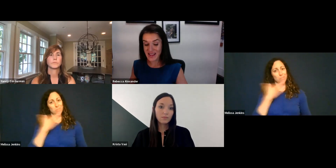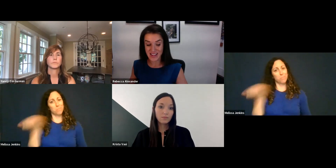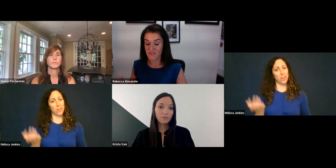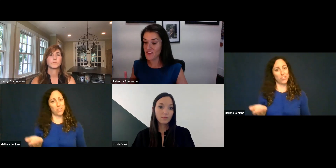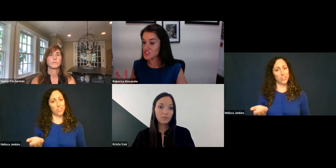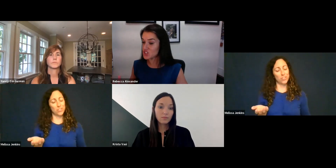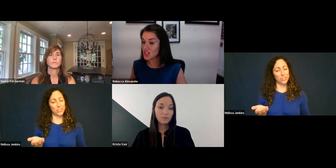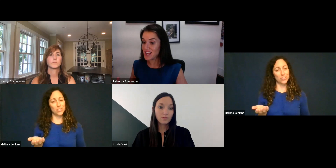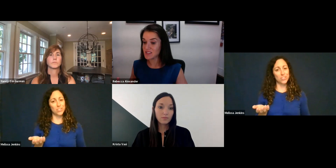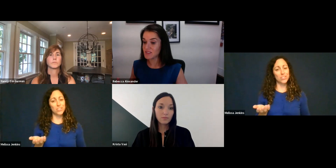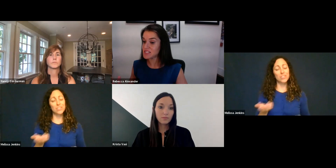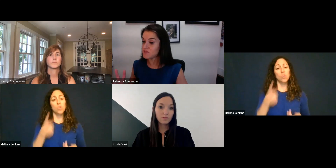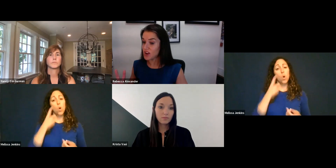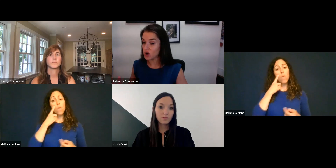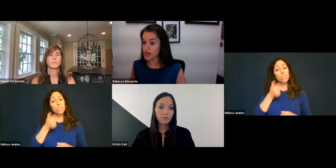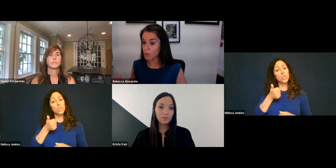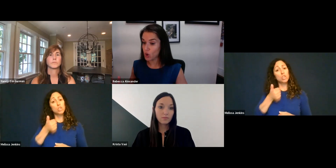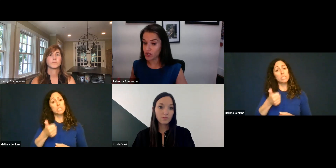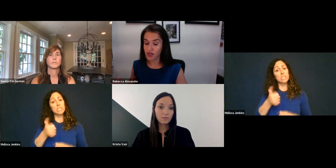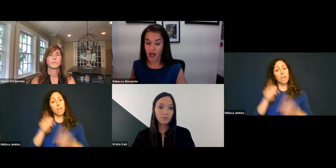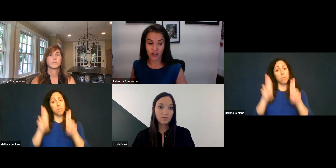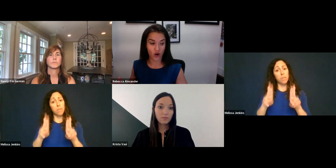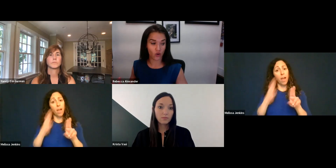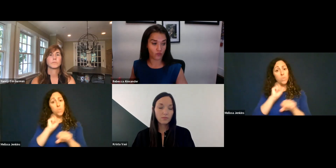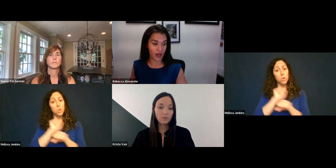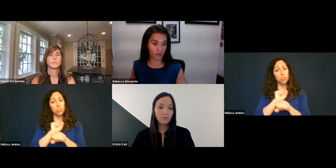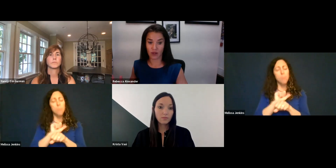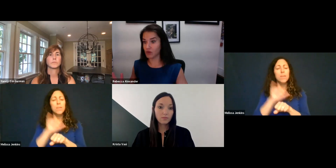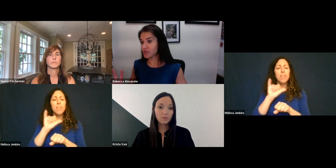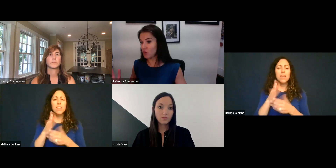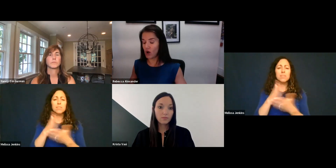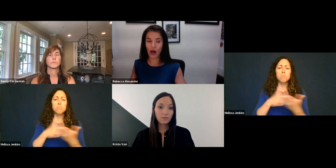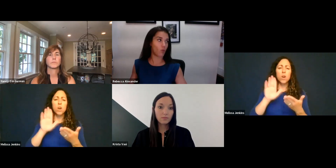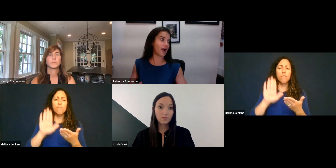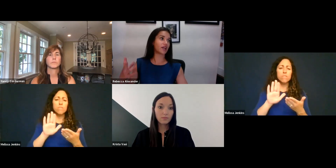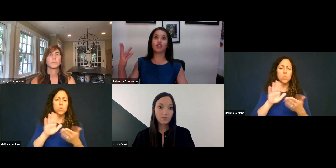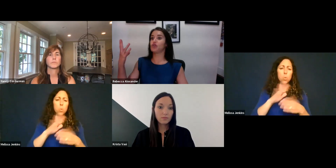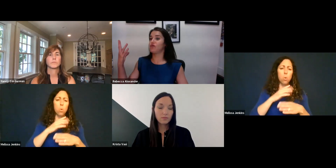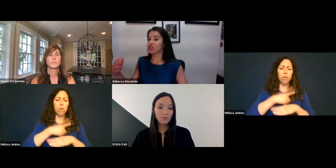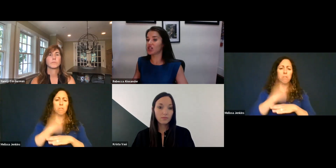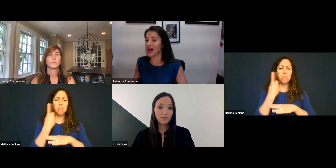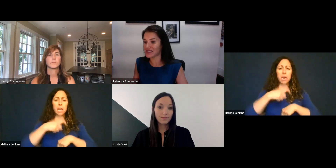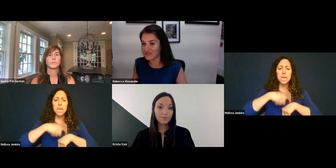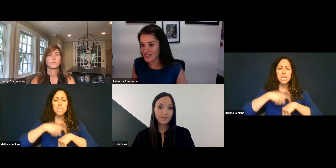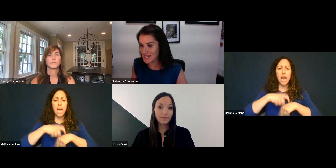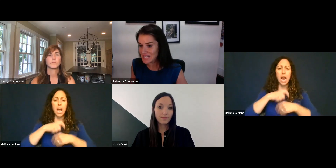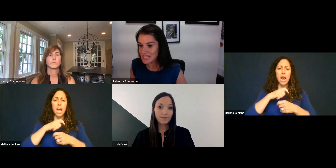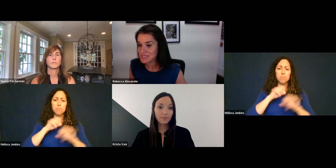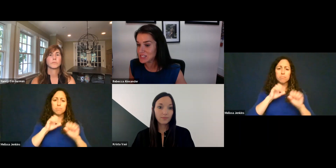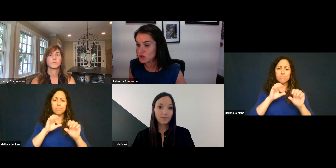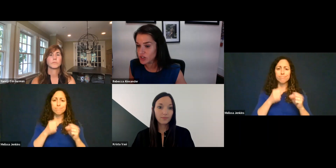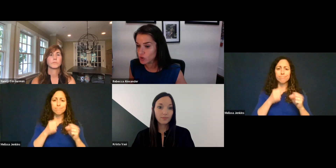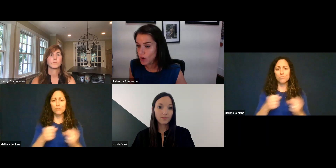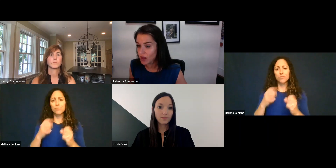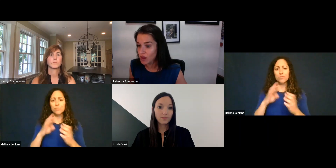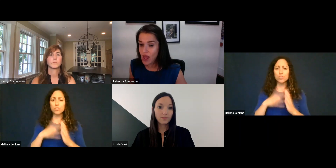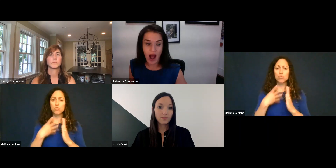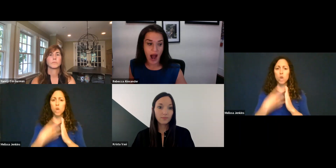I think physical activity is very important. I know then people say, well, how am I going to do physical activity? I can't see or hear well.